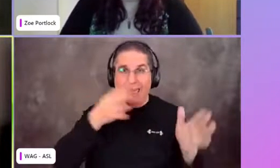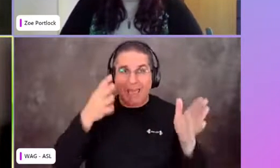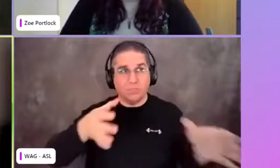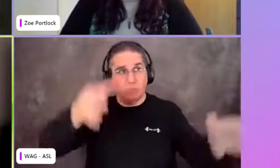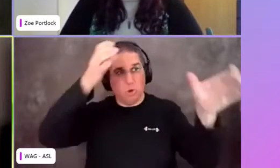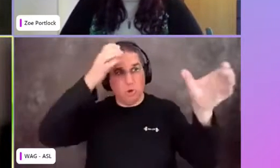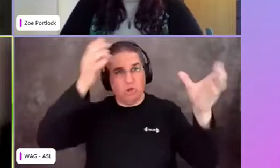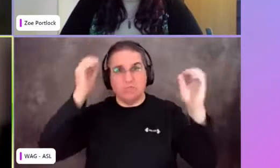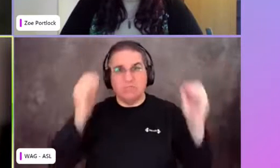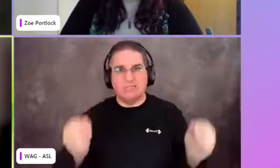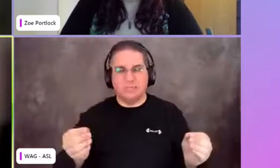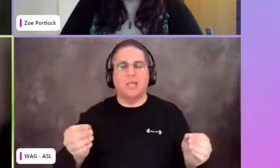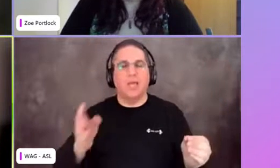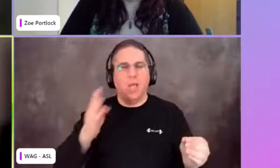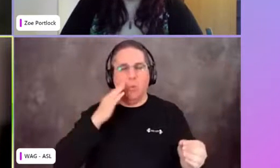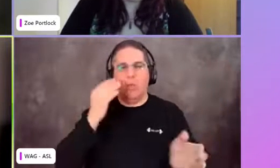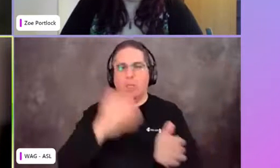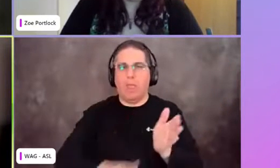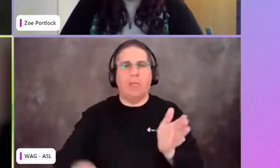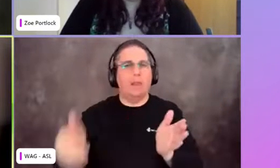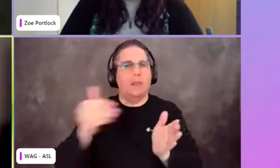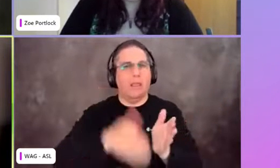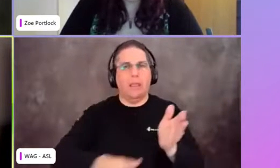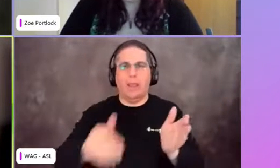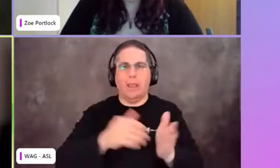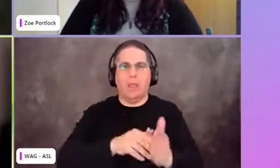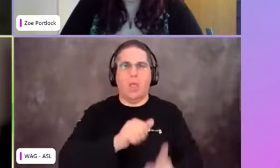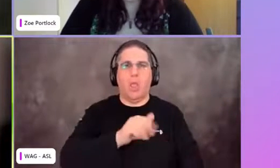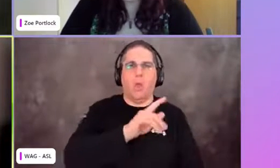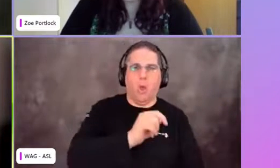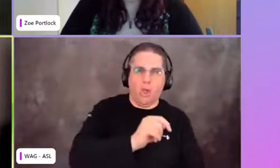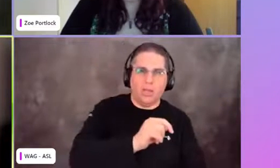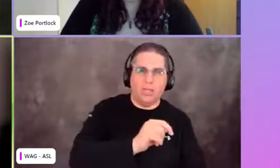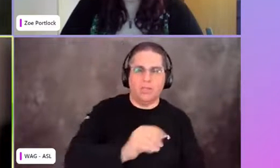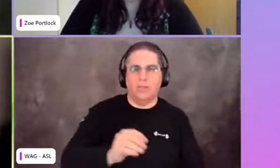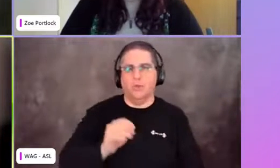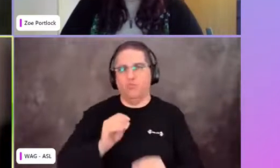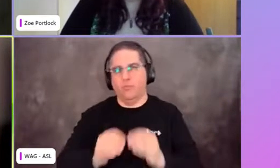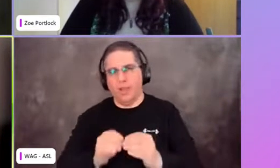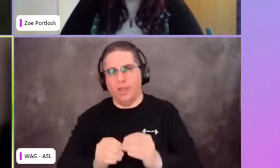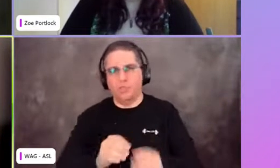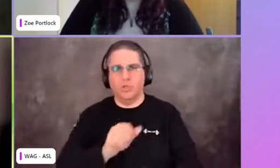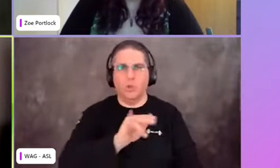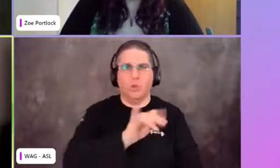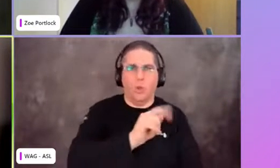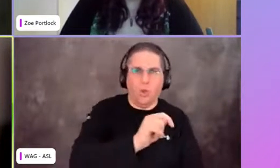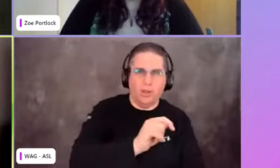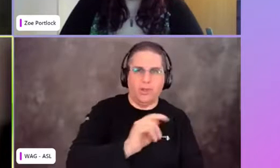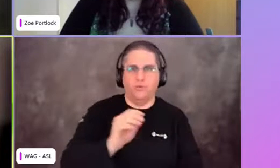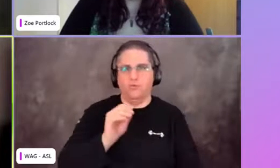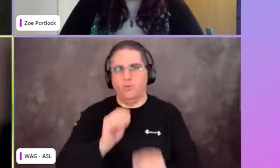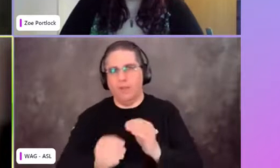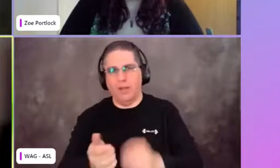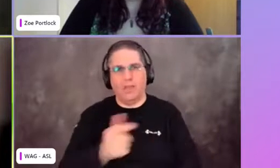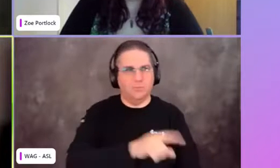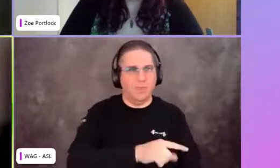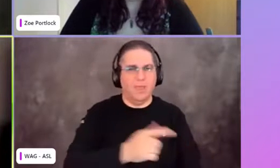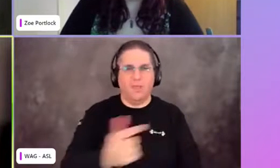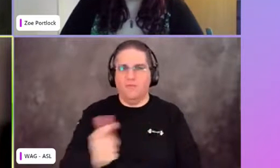engineering, and QA. Without having experts on your team or at your organization, you are going to be continuously